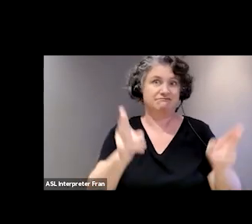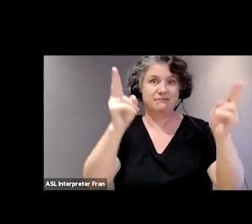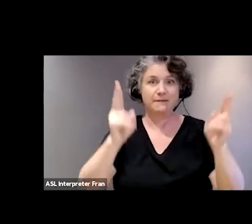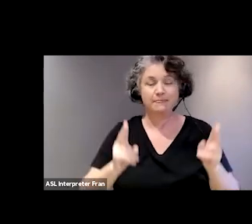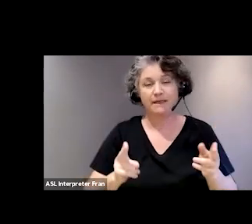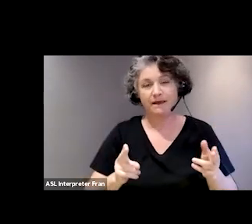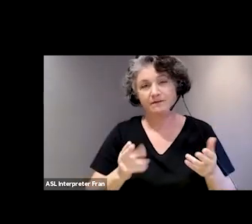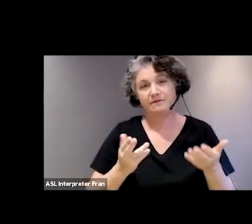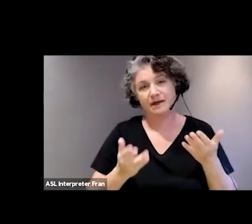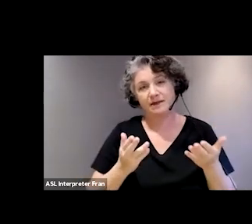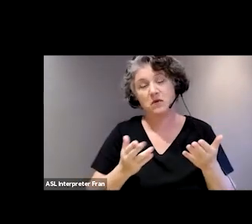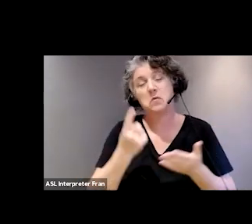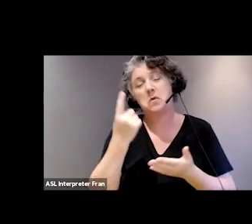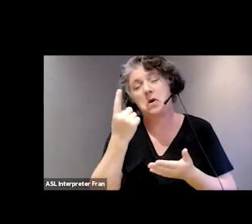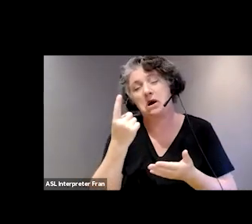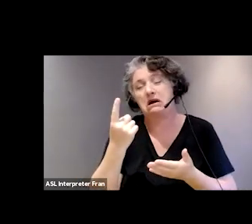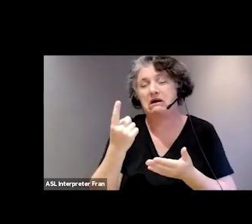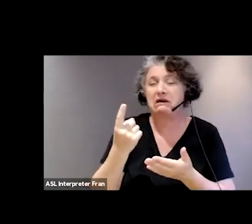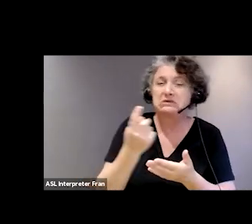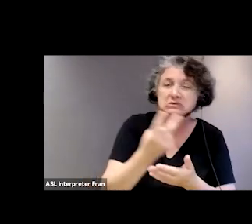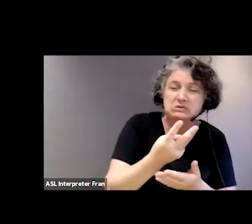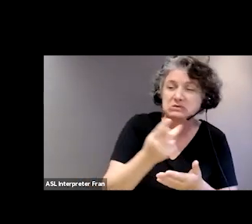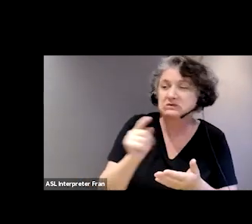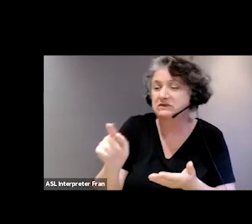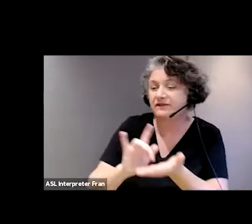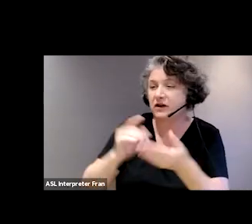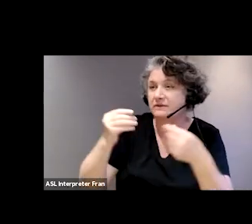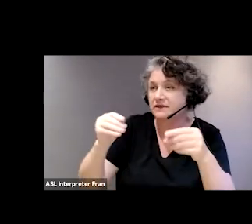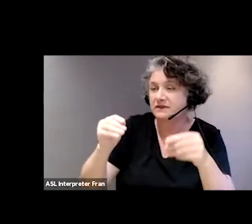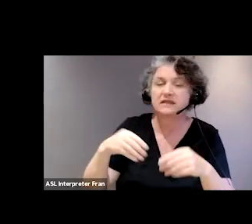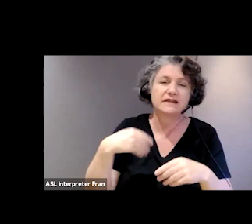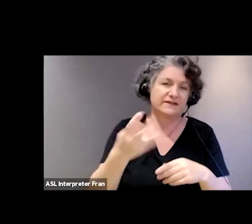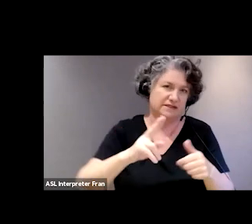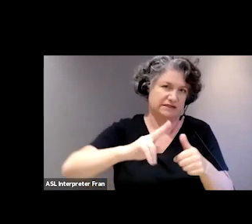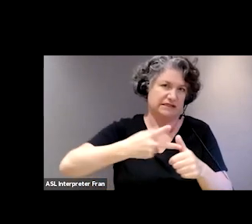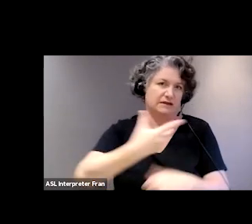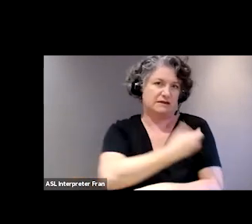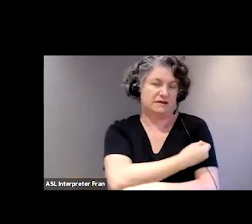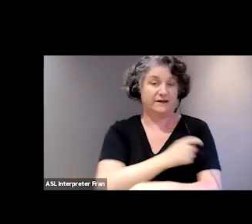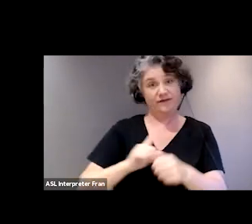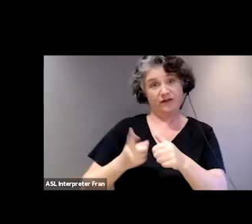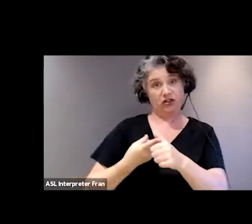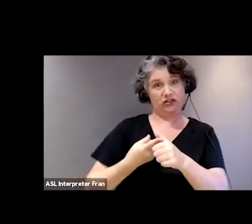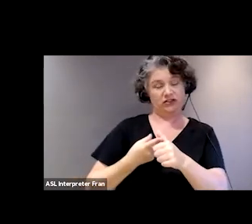health. Jess and I both worked on the Holland for a significant amount of time before taking this role, we are taking a lot of these calls and things a lot of these